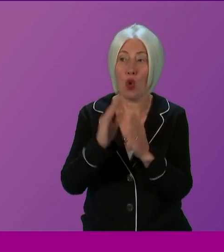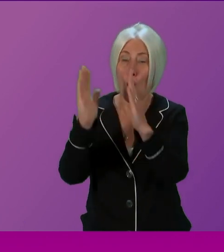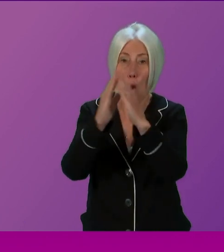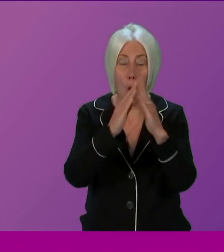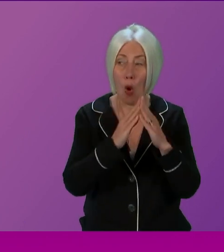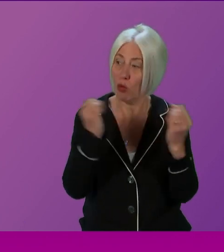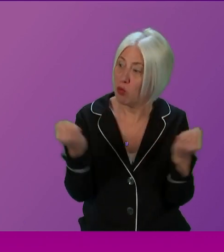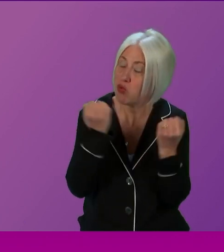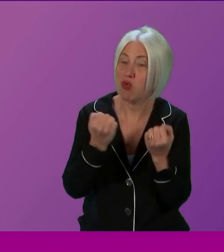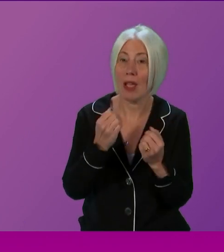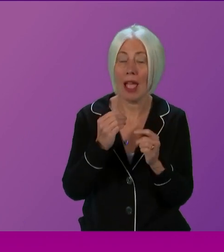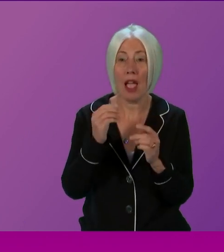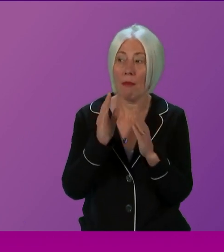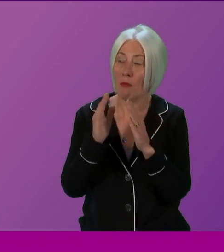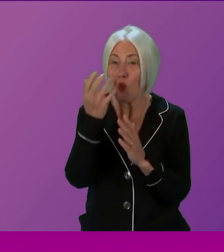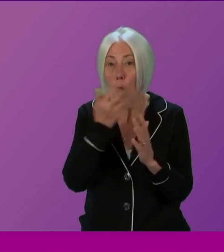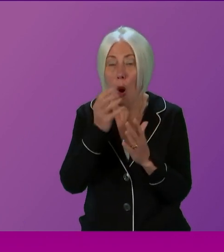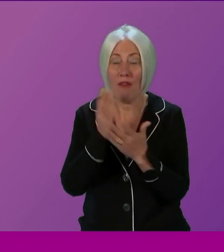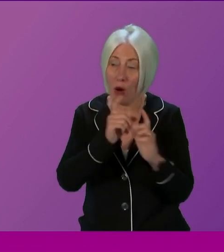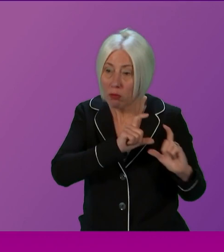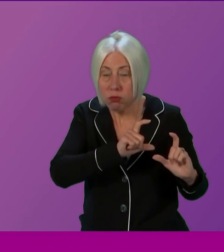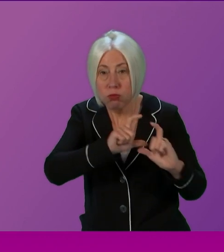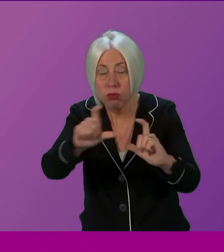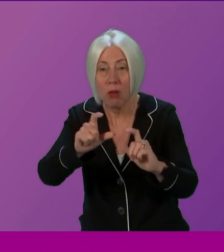energy efficiency in our homes for the sake of the environment in the longer term as well.